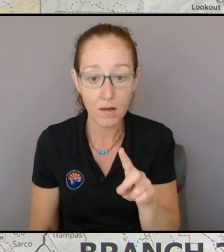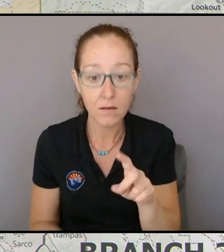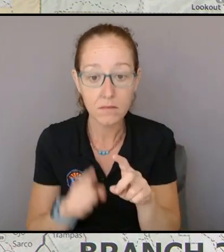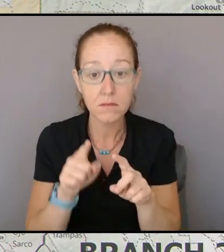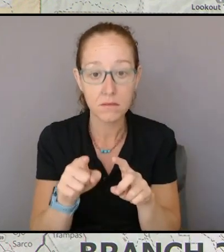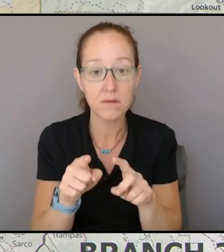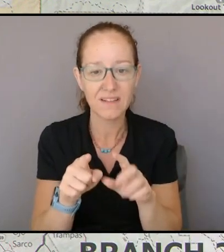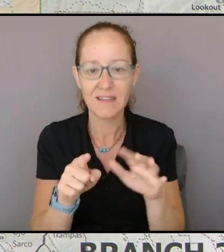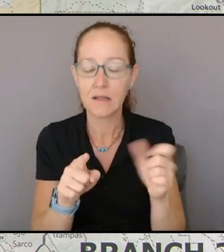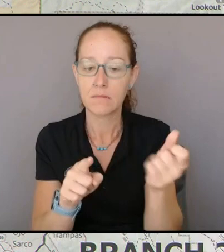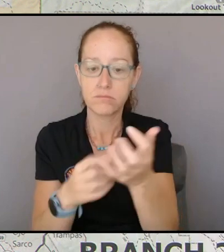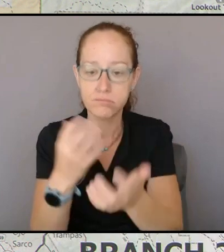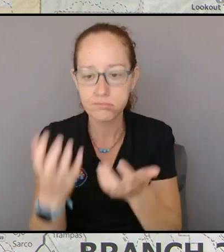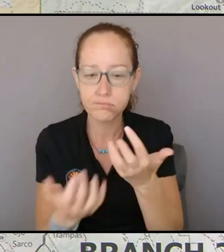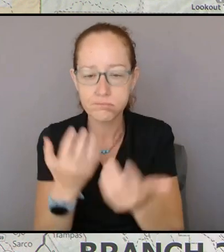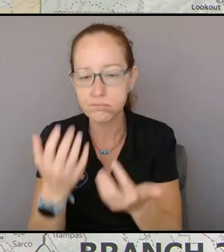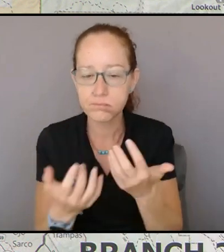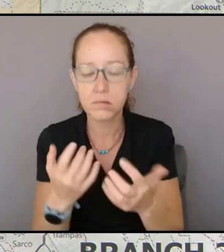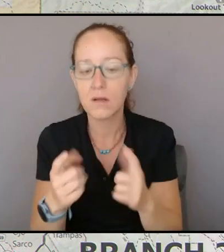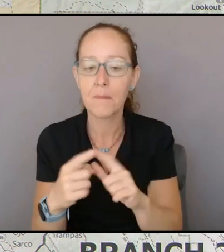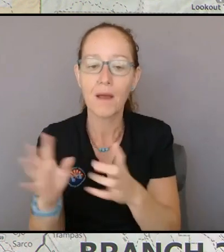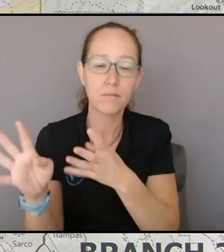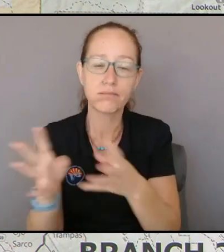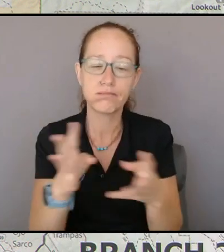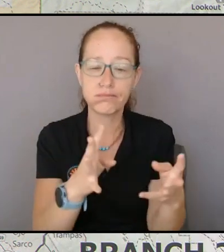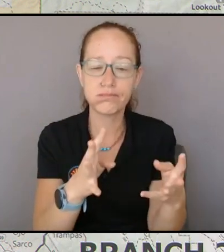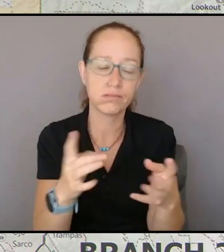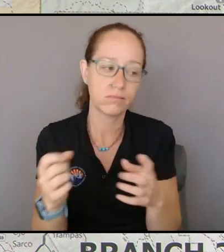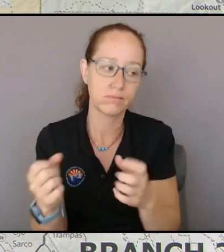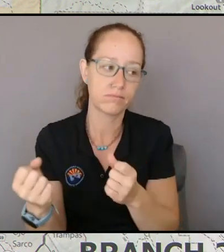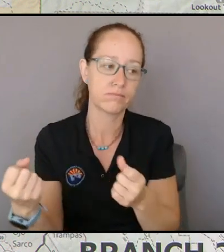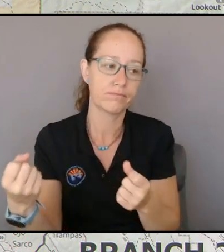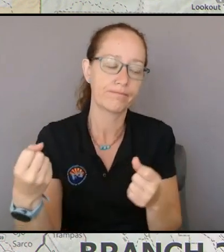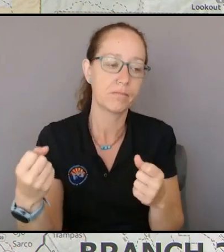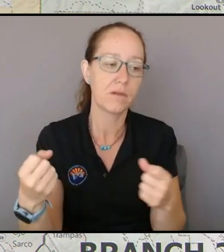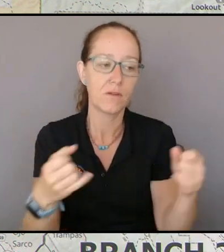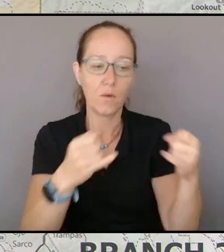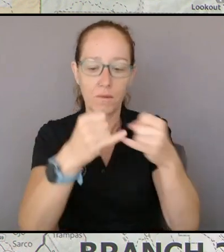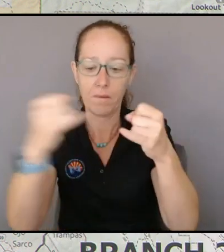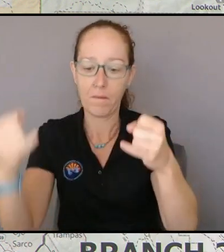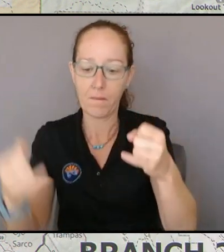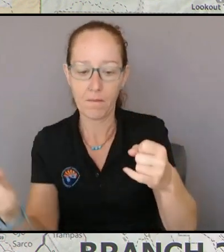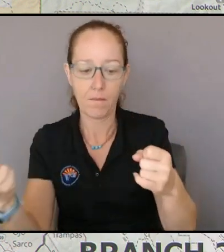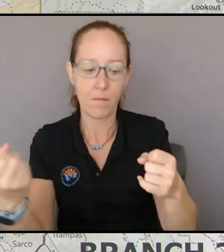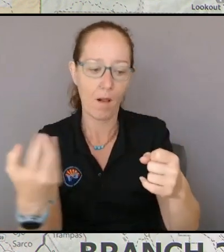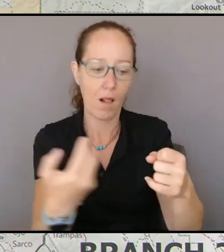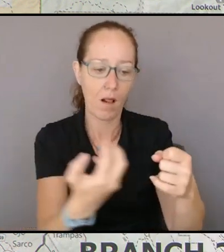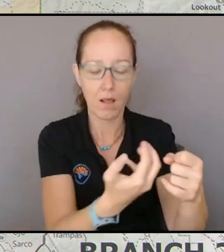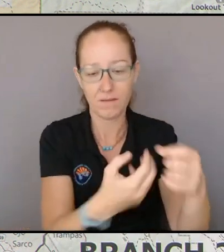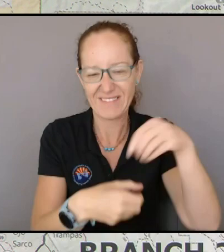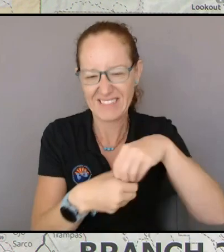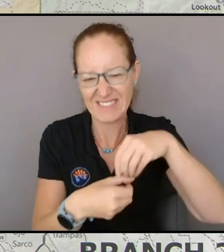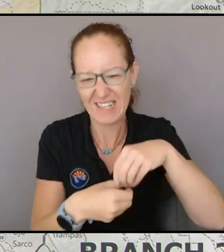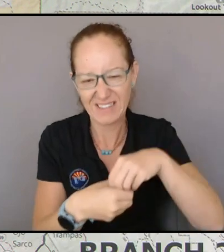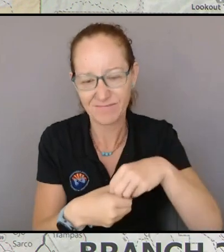back into itself. So, with-- underneath that wind even though there's some activity in this little pocket, the wind was pushing all the embers and everything back into the